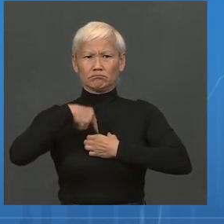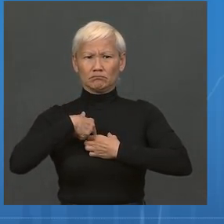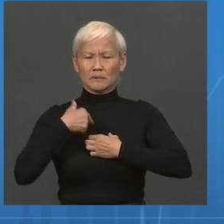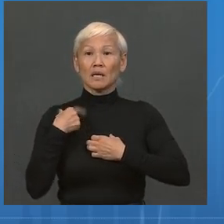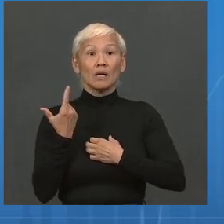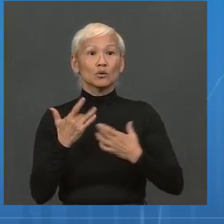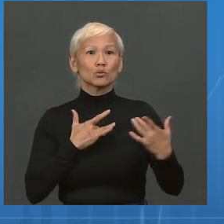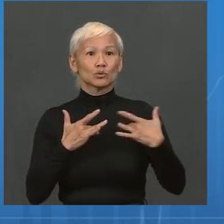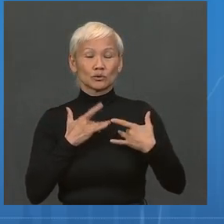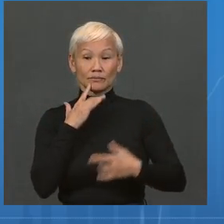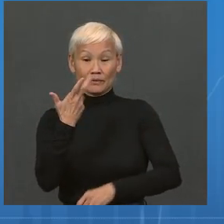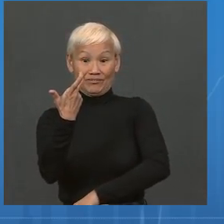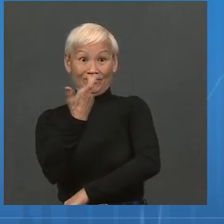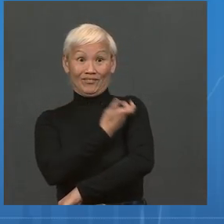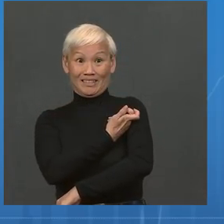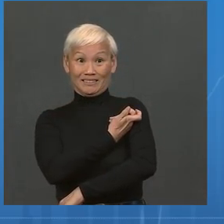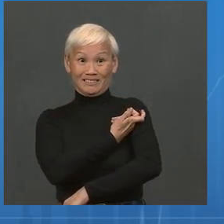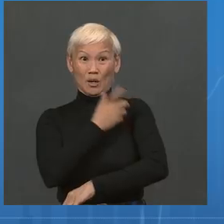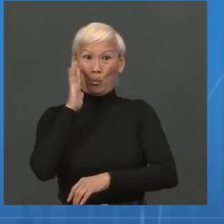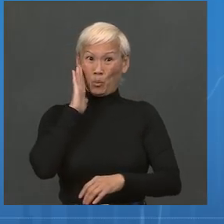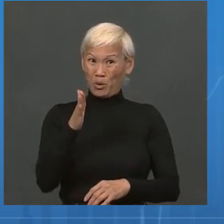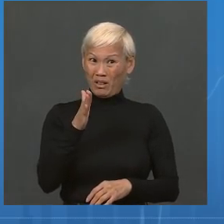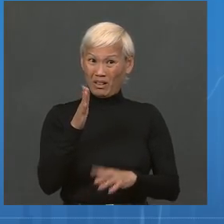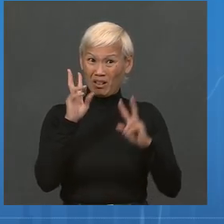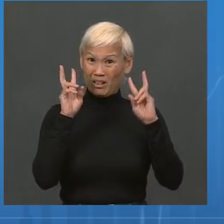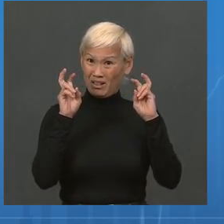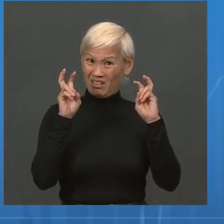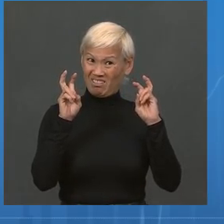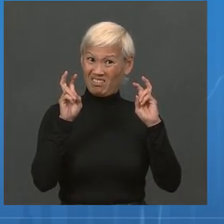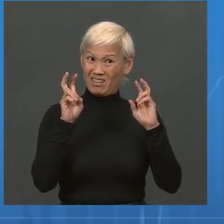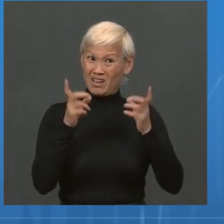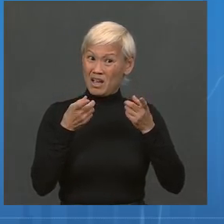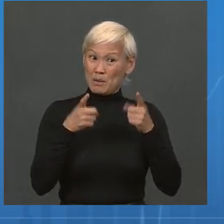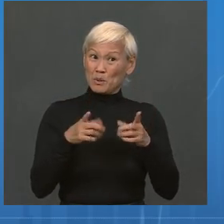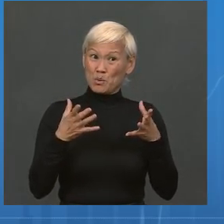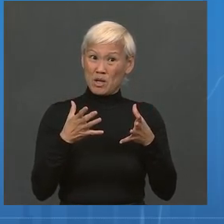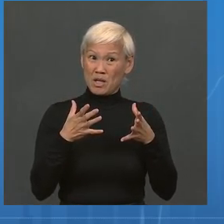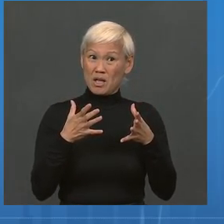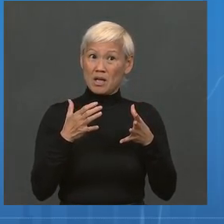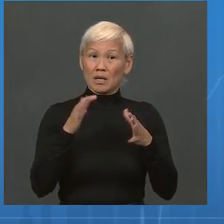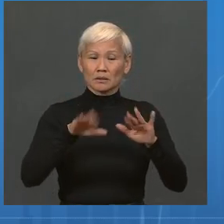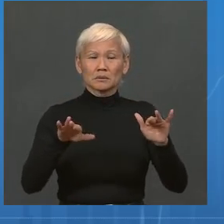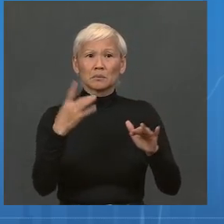is there any discussion about allowing just one dose for children who have had prior infection?